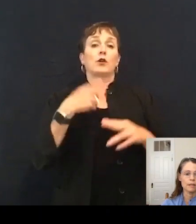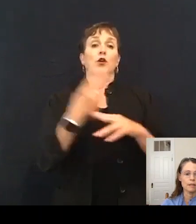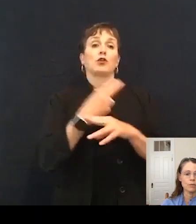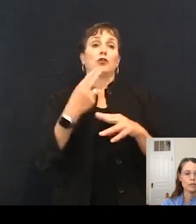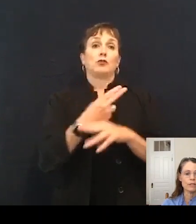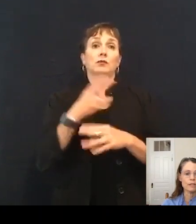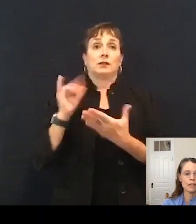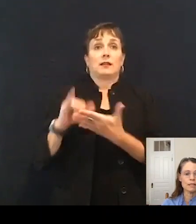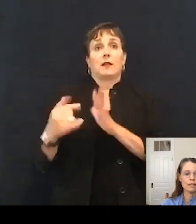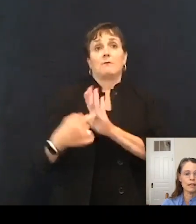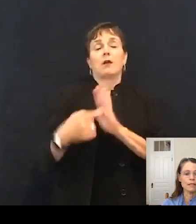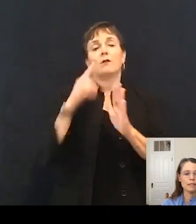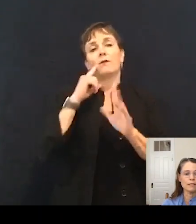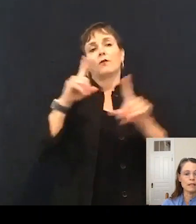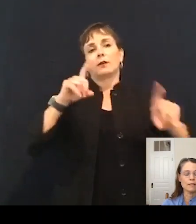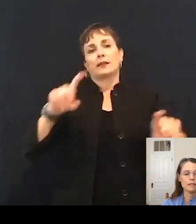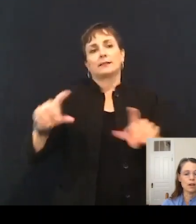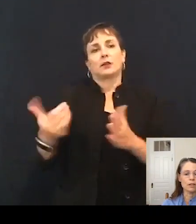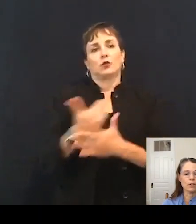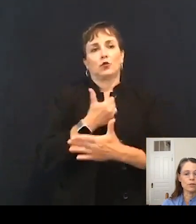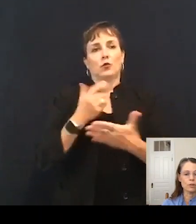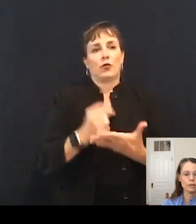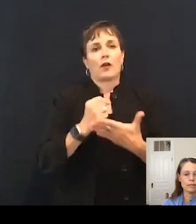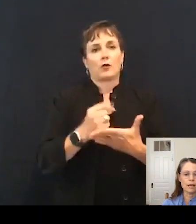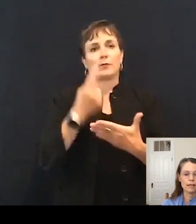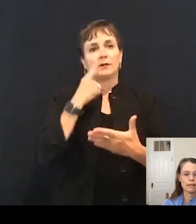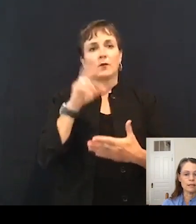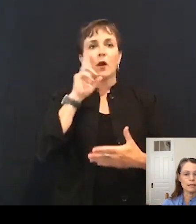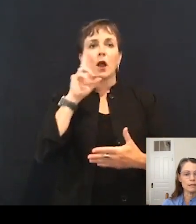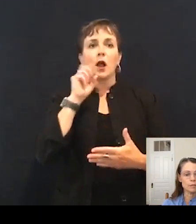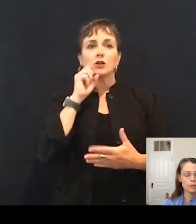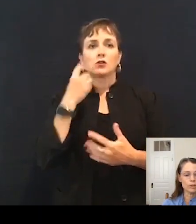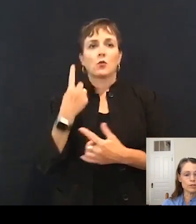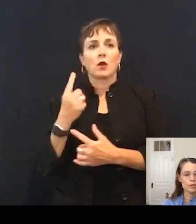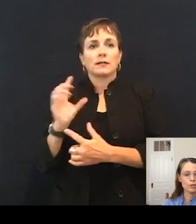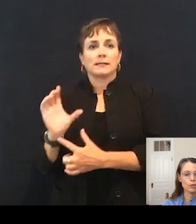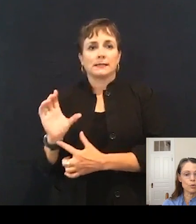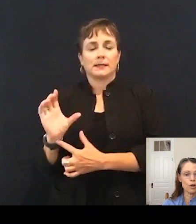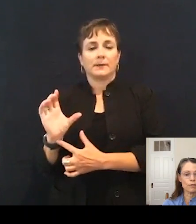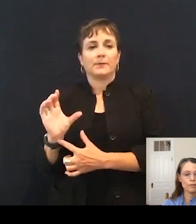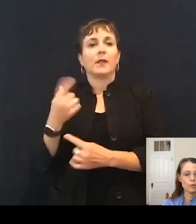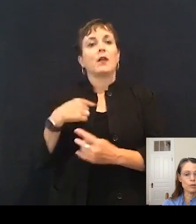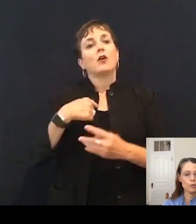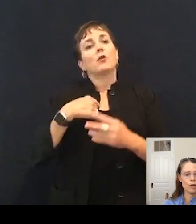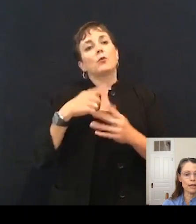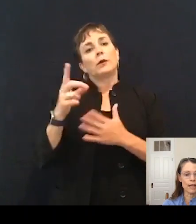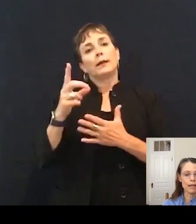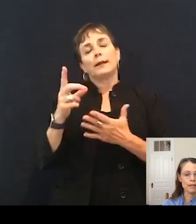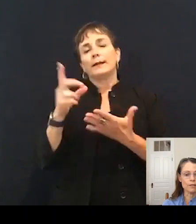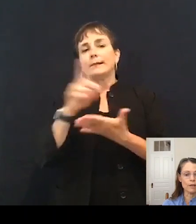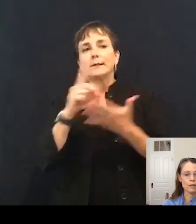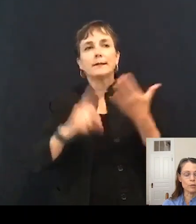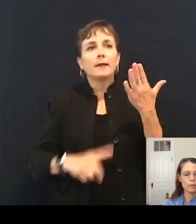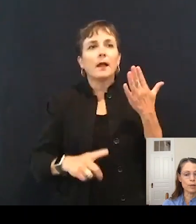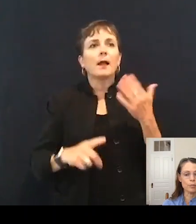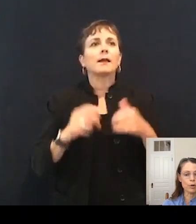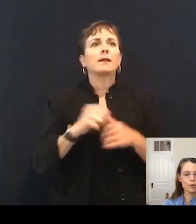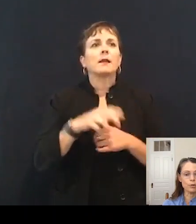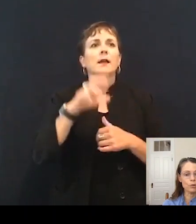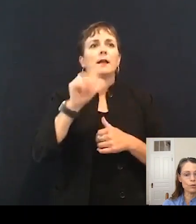We designed an antisense oligonucleotide similar to QR-421a developed by ProQR,